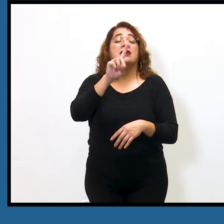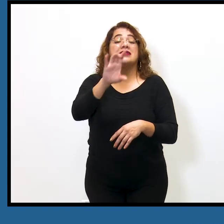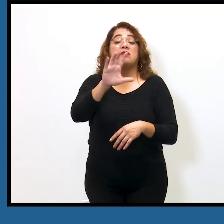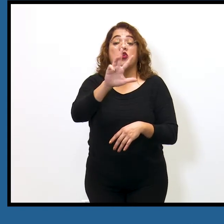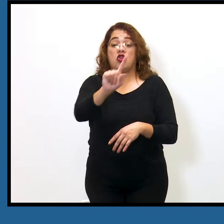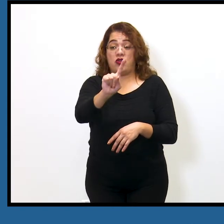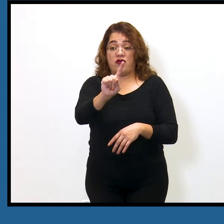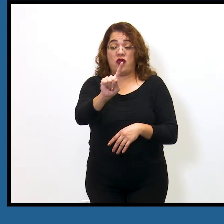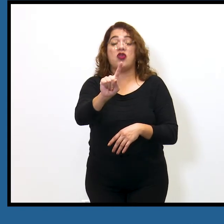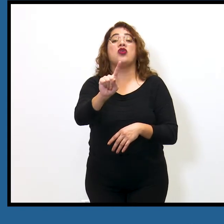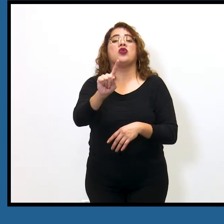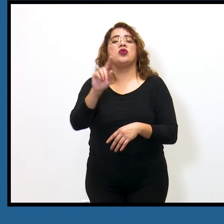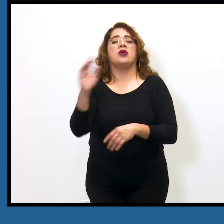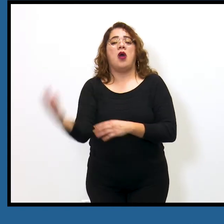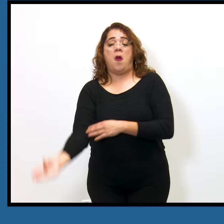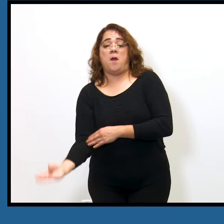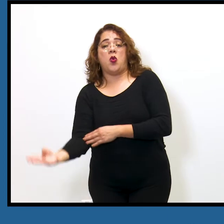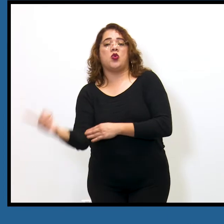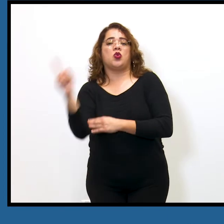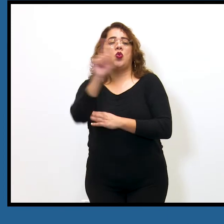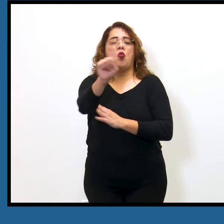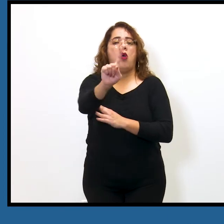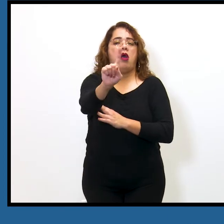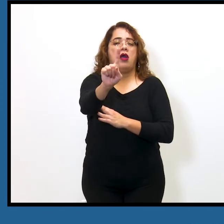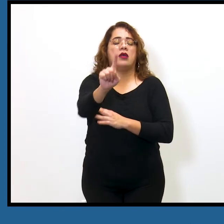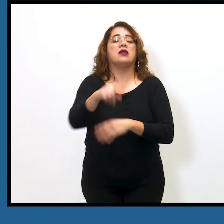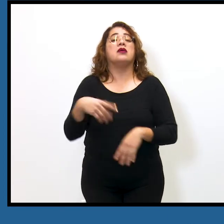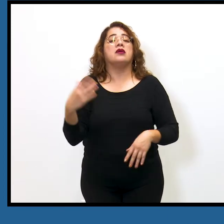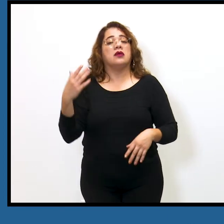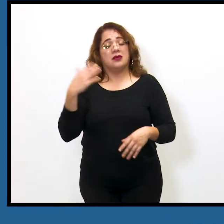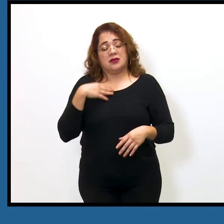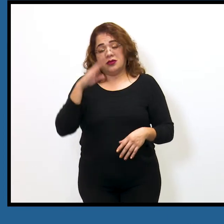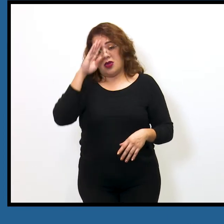people want and need to get tested because their people are infected and there are more and more